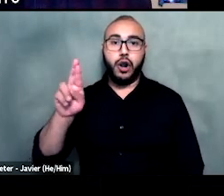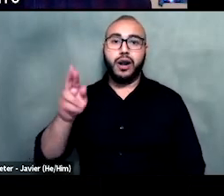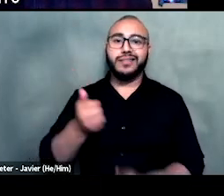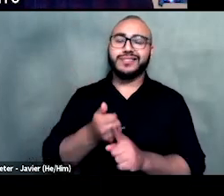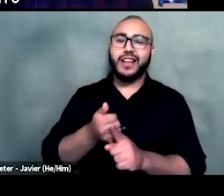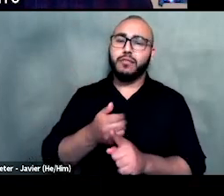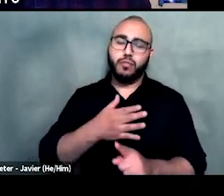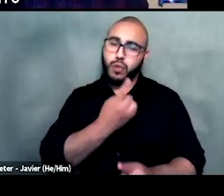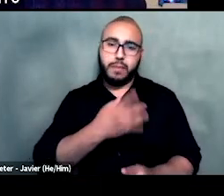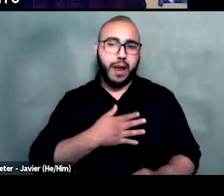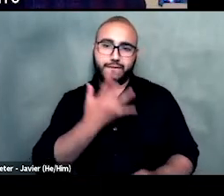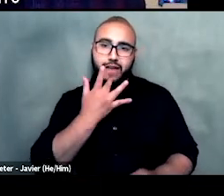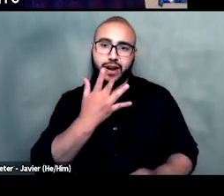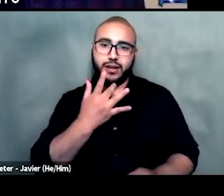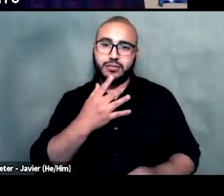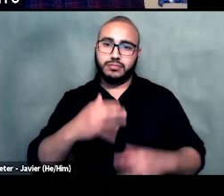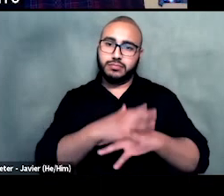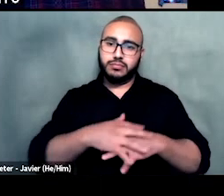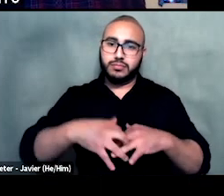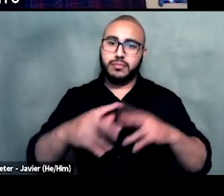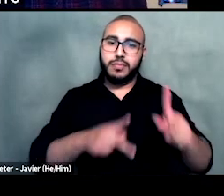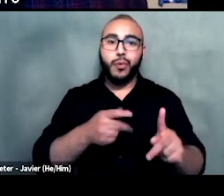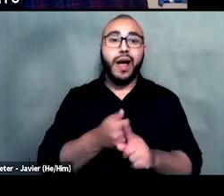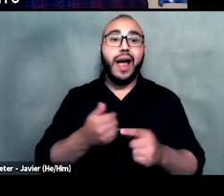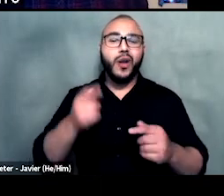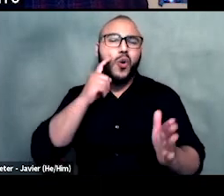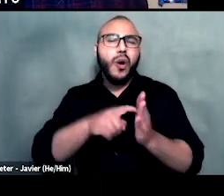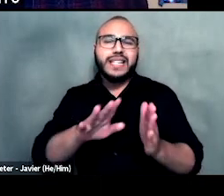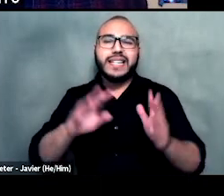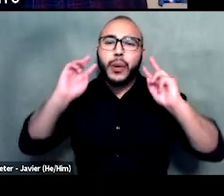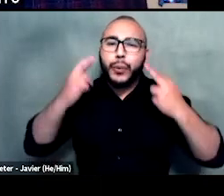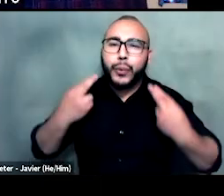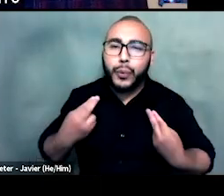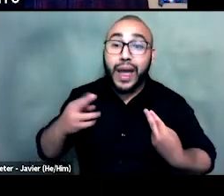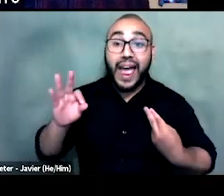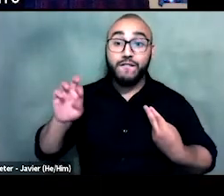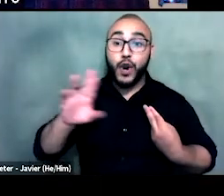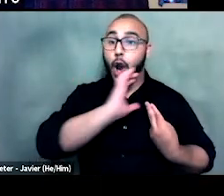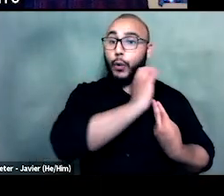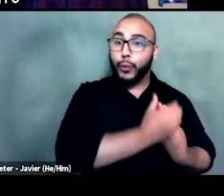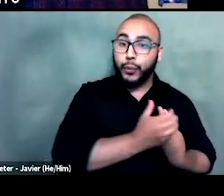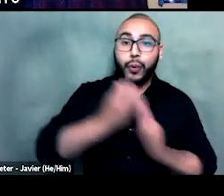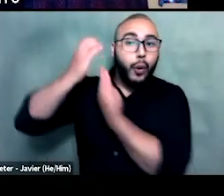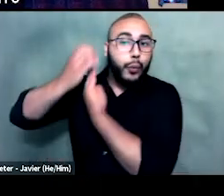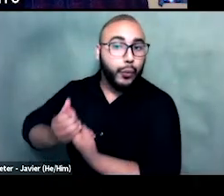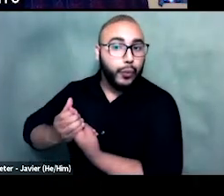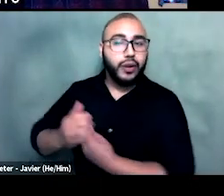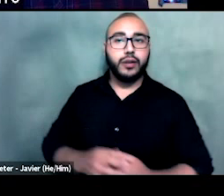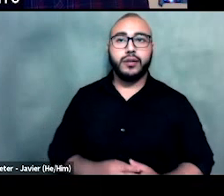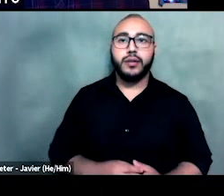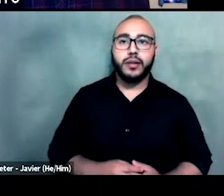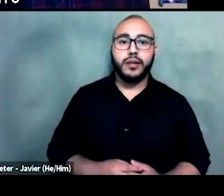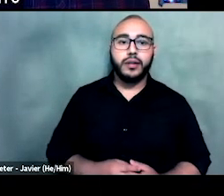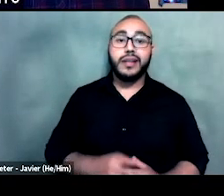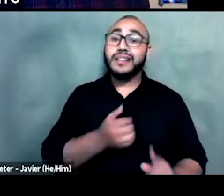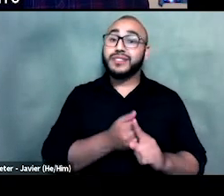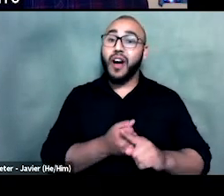has his double braids. They're wrapped in fur. And he's actually half white. His